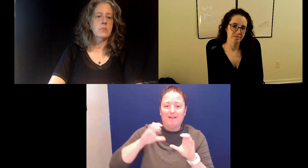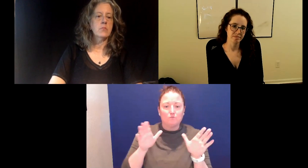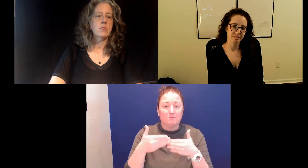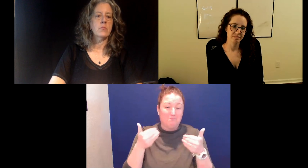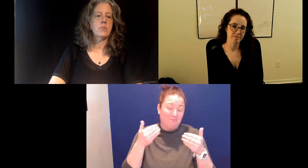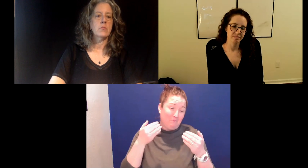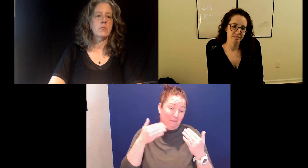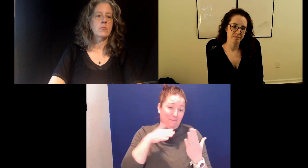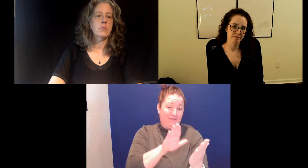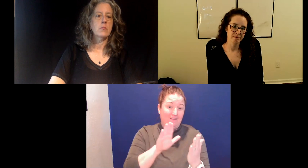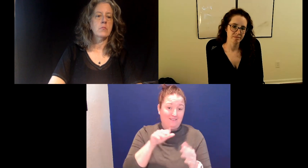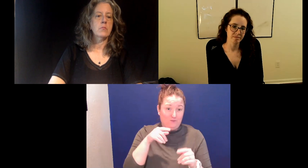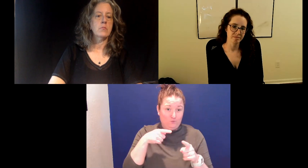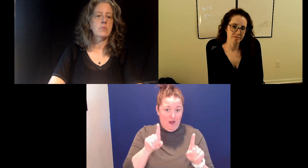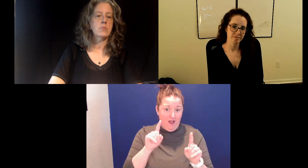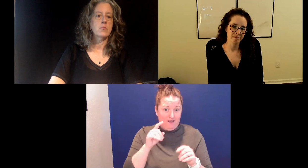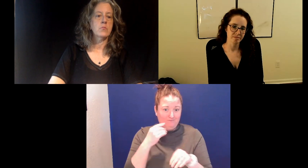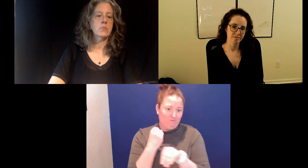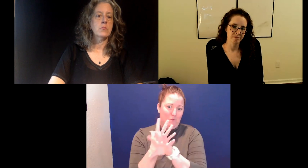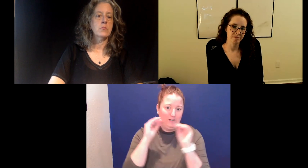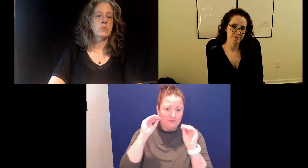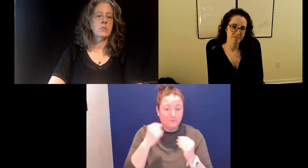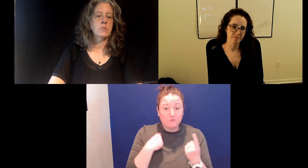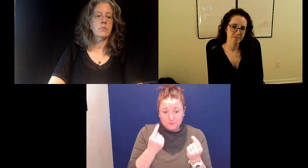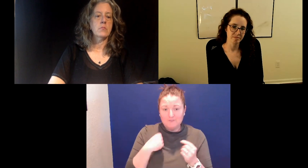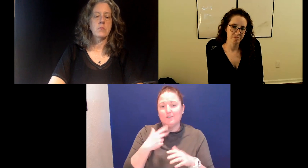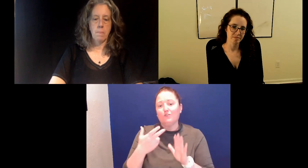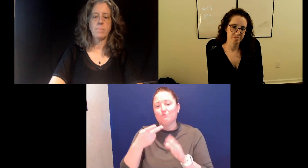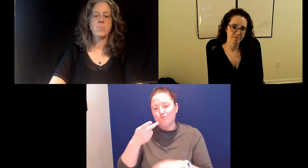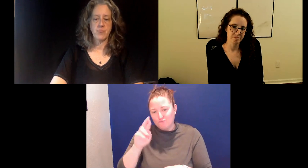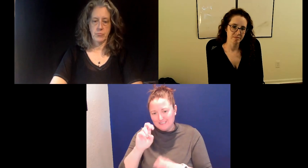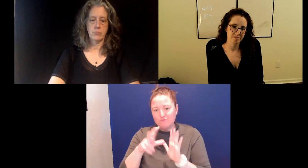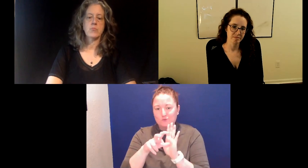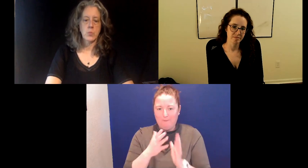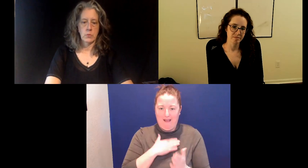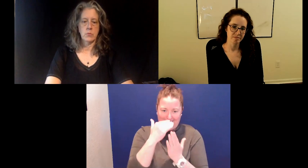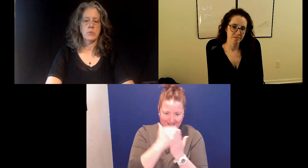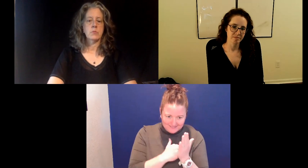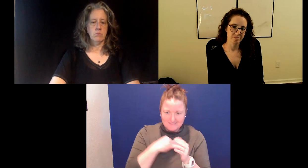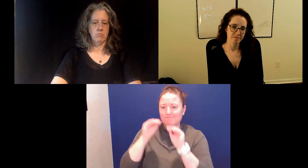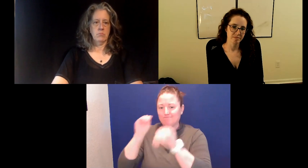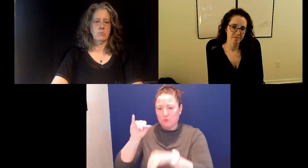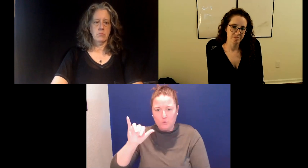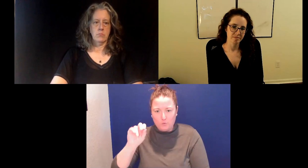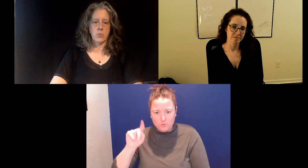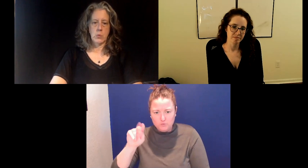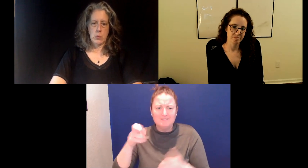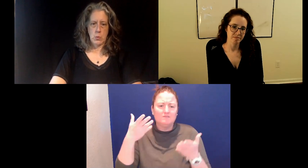through the problem um what i found like the best approach with the you know teaching through the